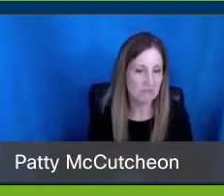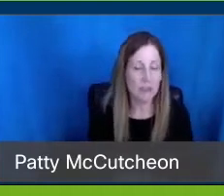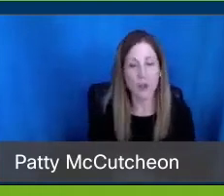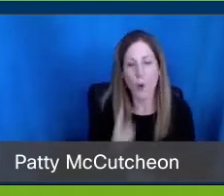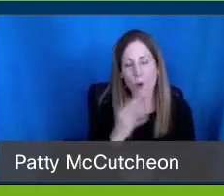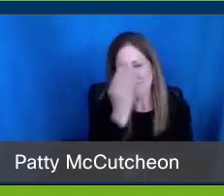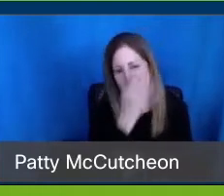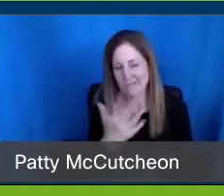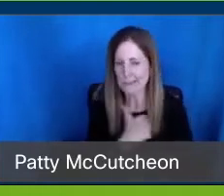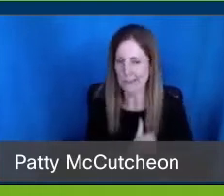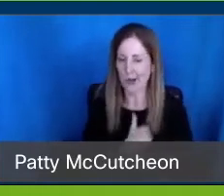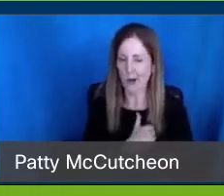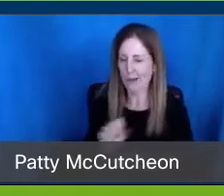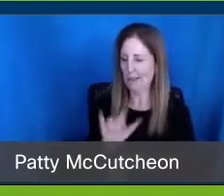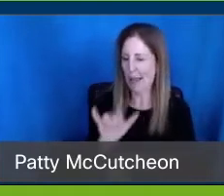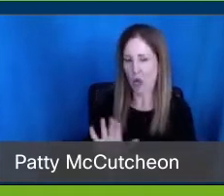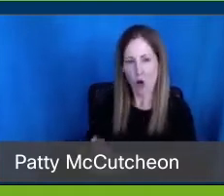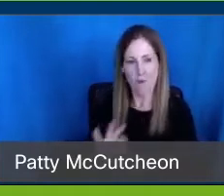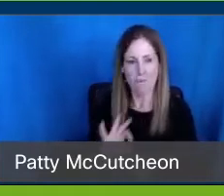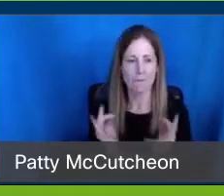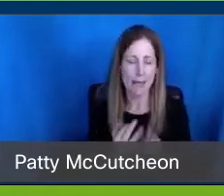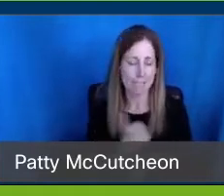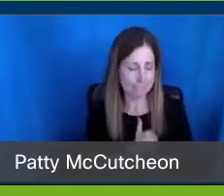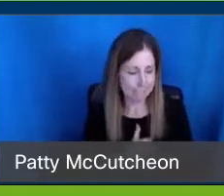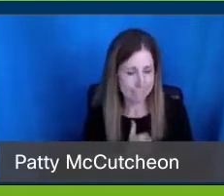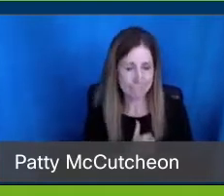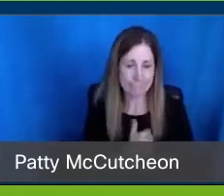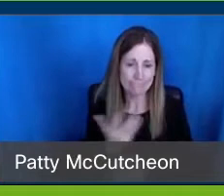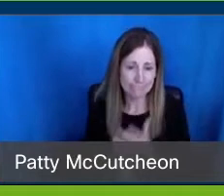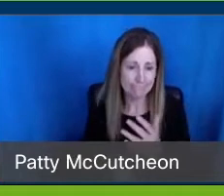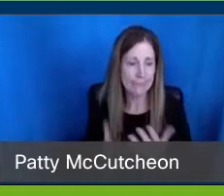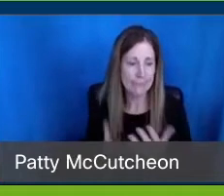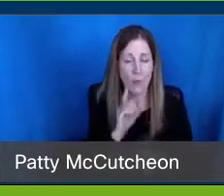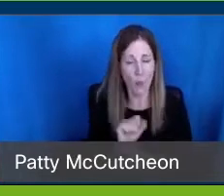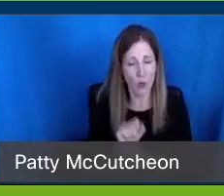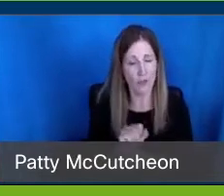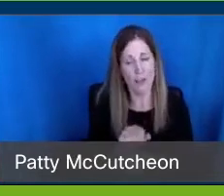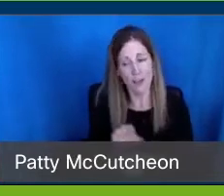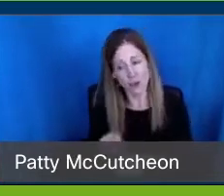to Sally's family, and our gratitude for the work that she and her family did on behalf of accessibility for all.